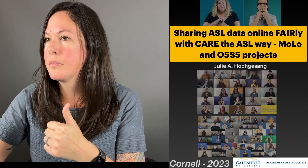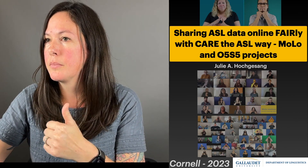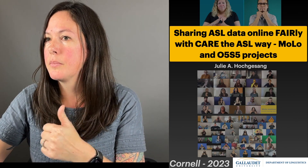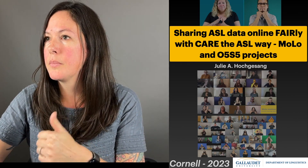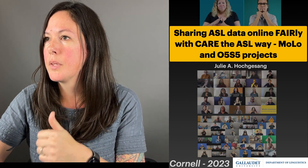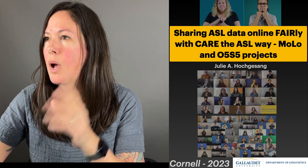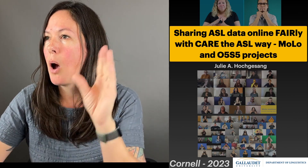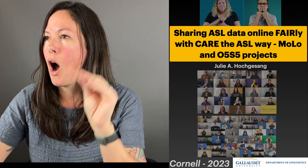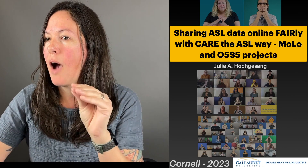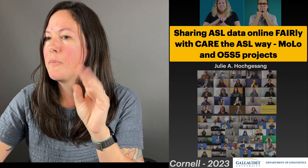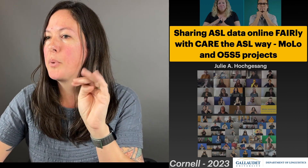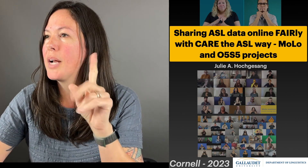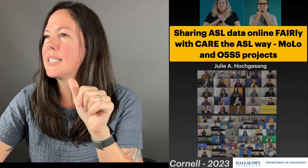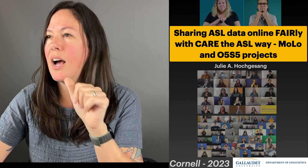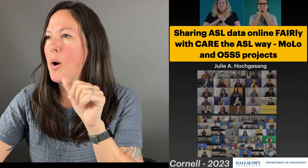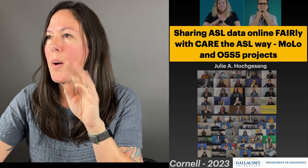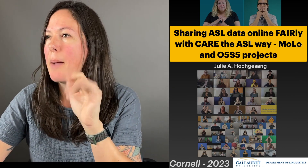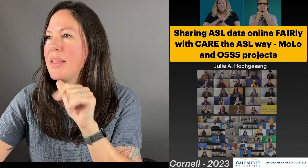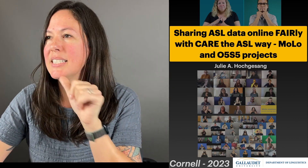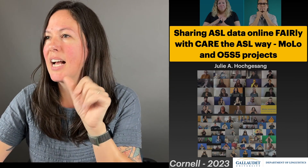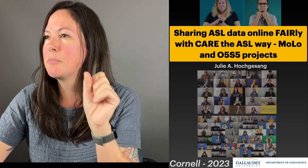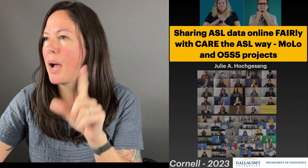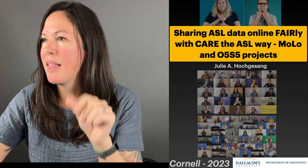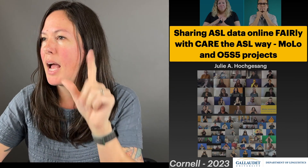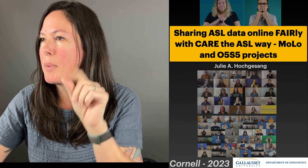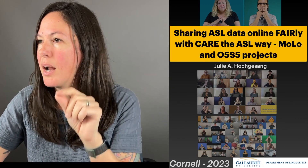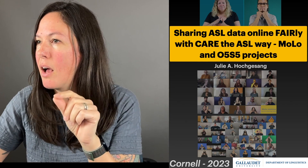Then once you click view click "hide non-video participants".